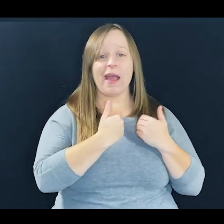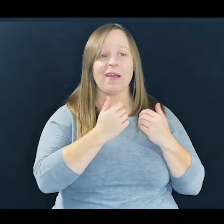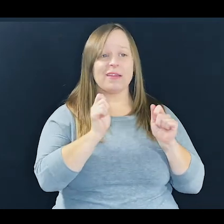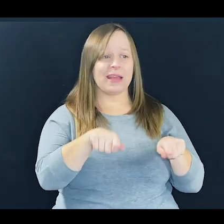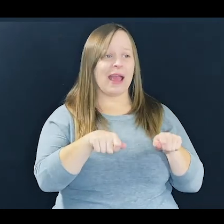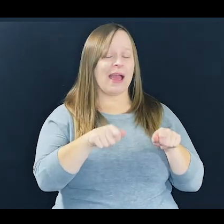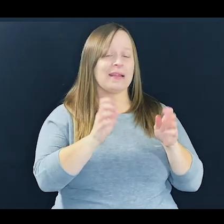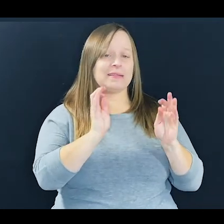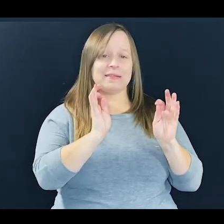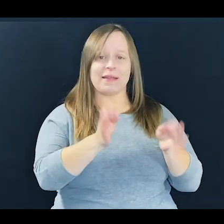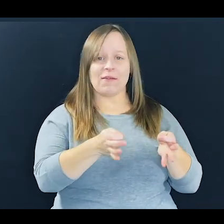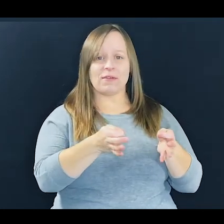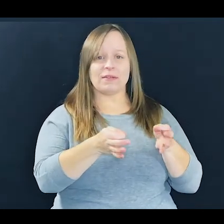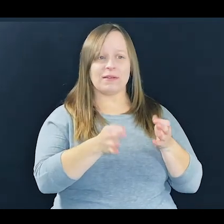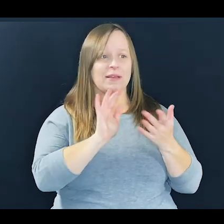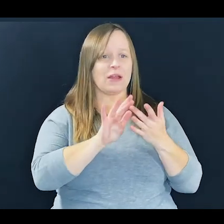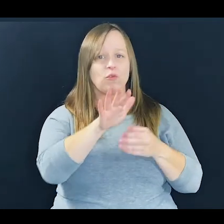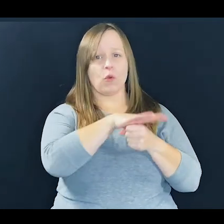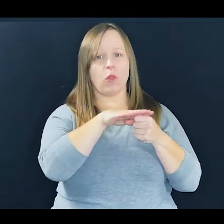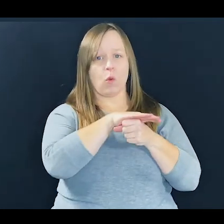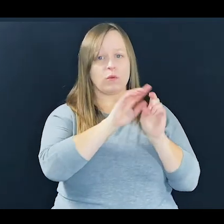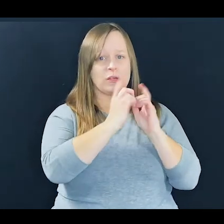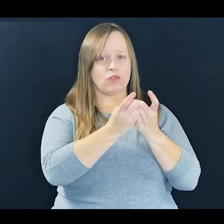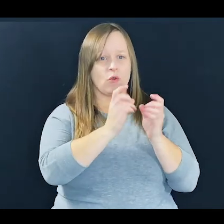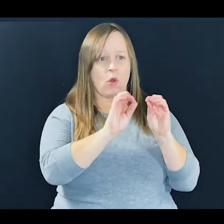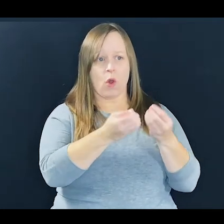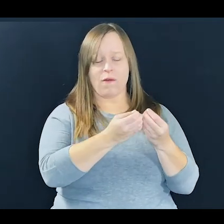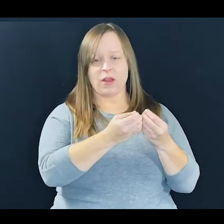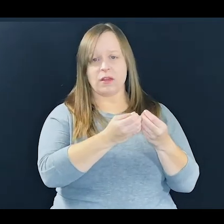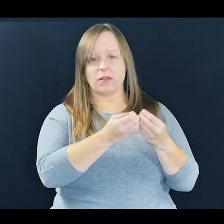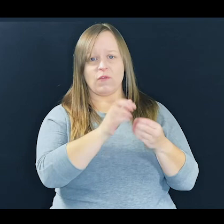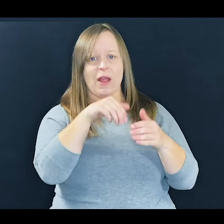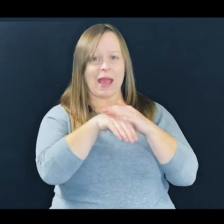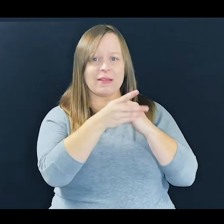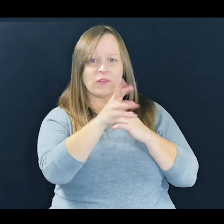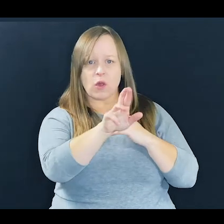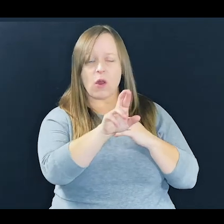you can certainly contact your local district office for ACCES-VR.